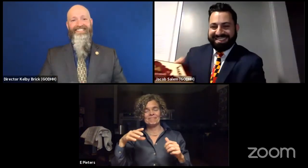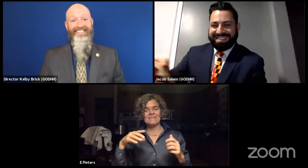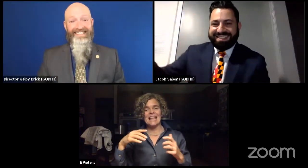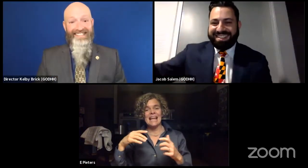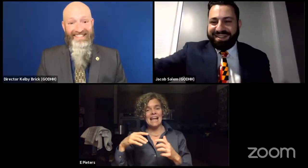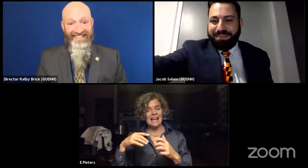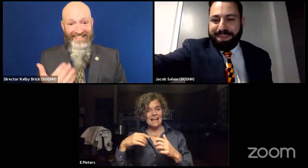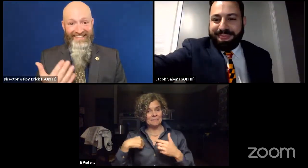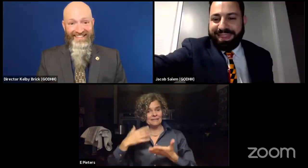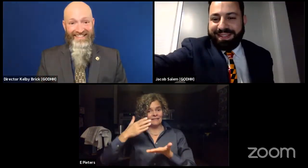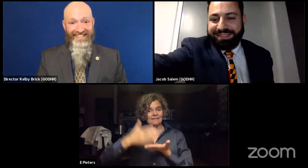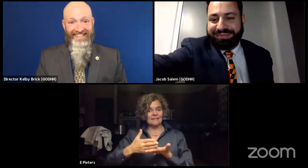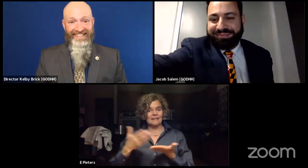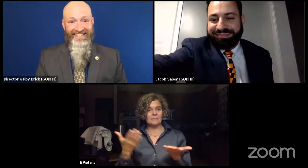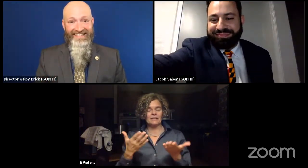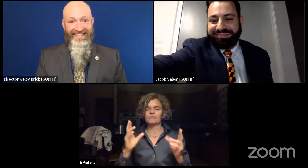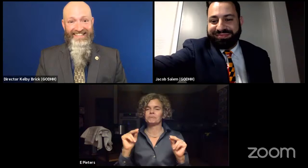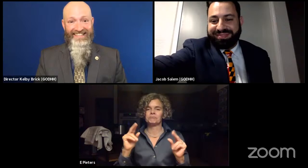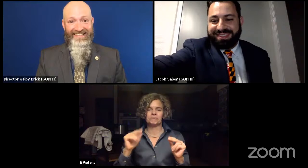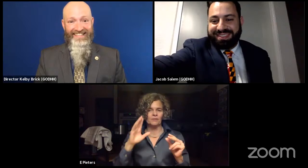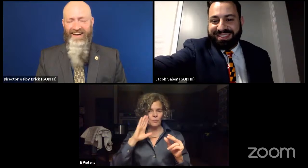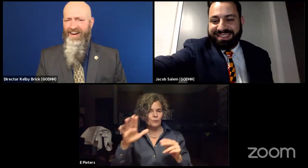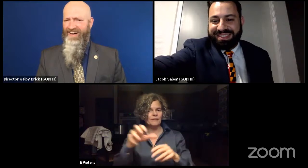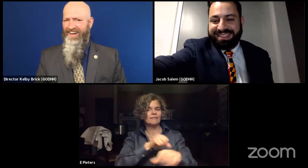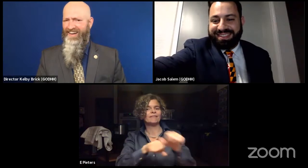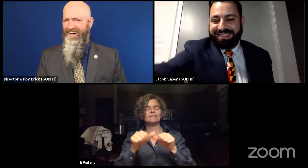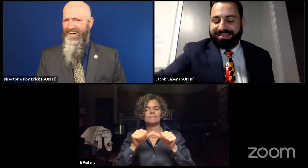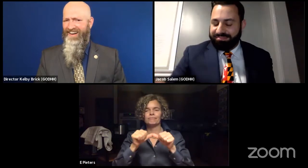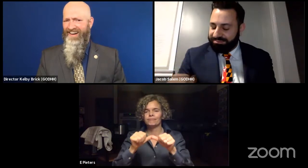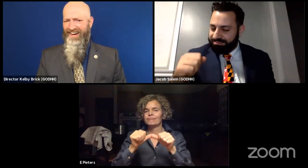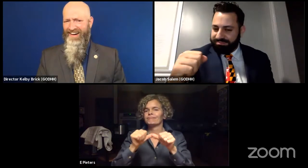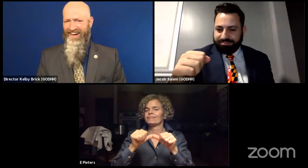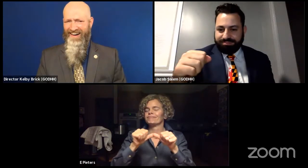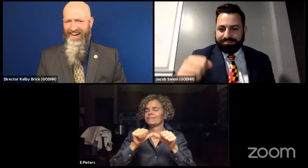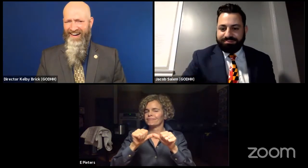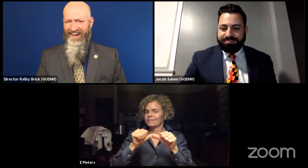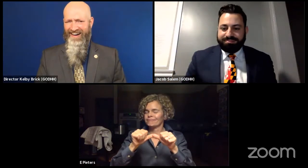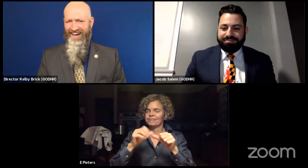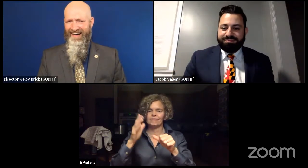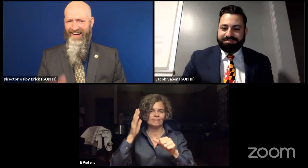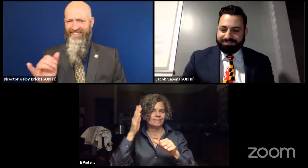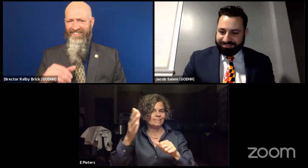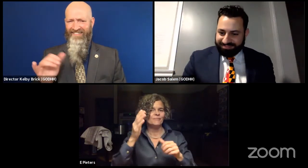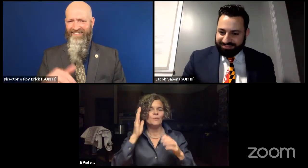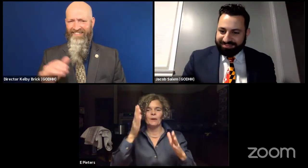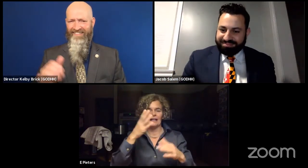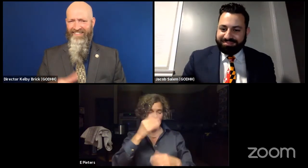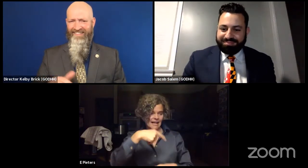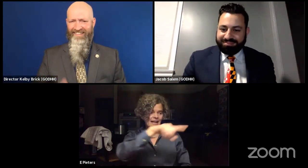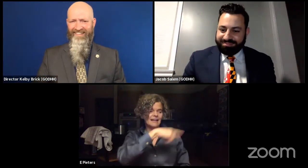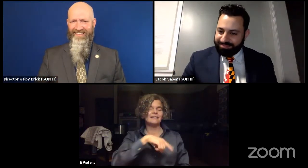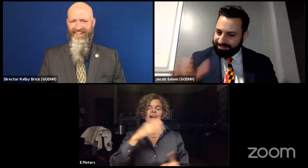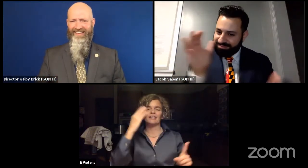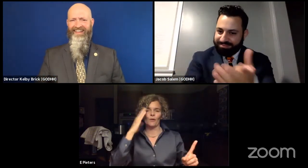And it doesn't stop here. I'm going to continue with the work I have done.